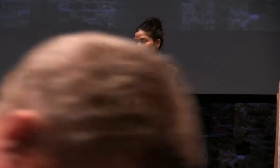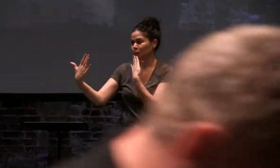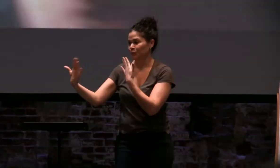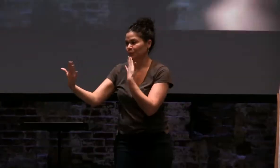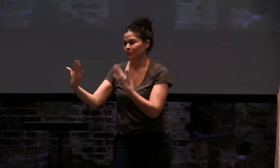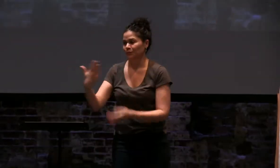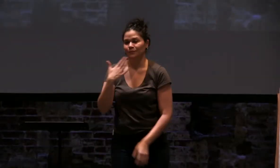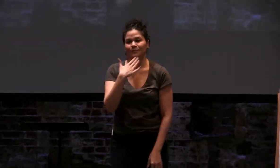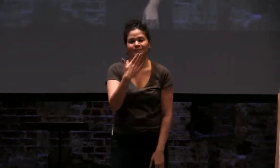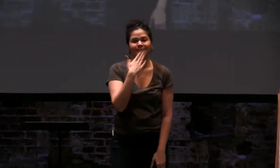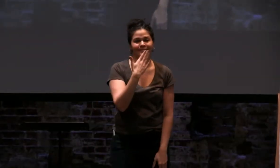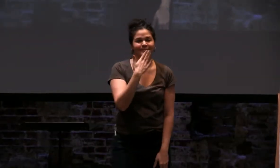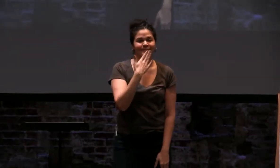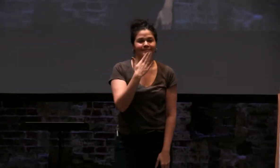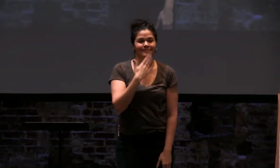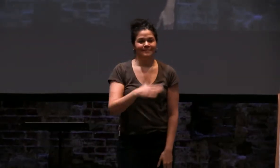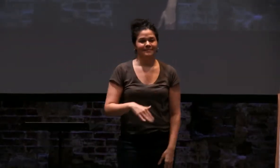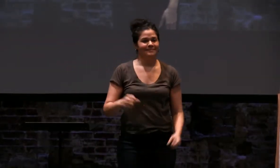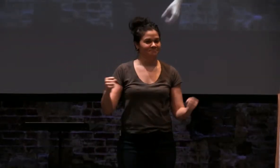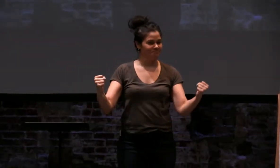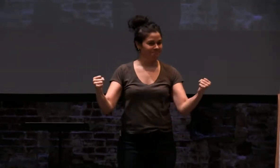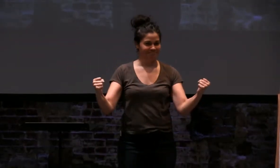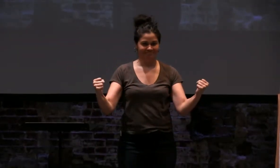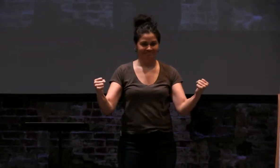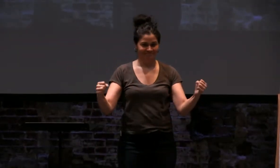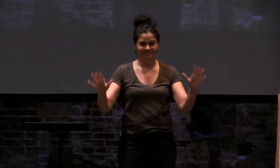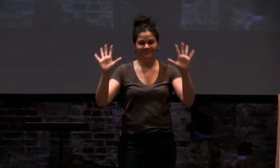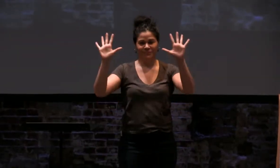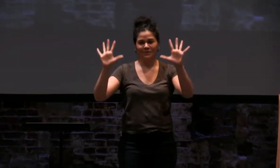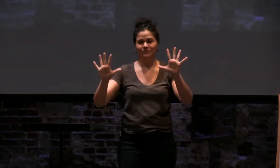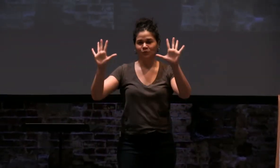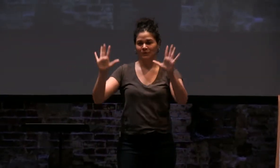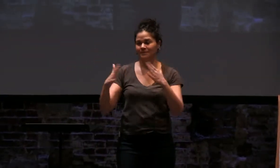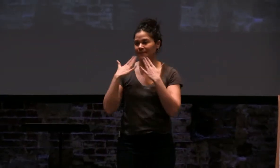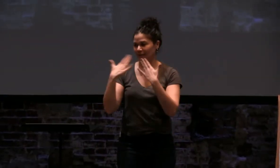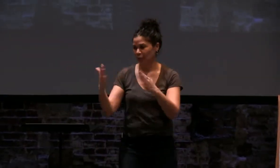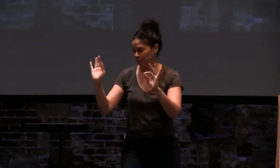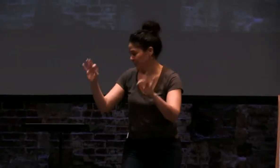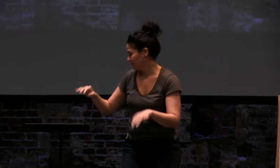[Female Interpreter] Thank you. Nice job, great.